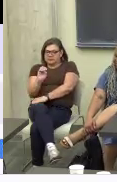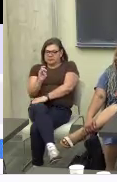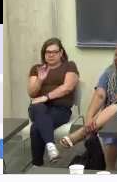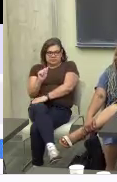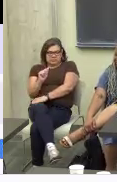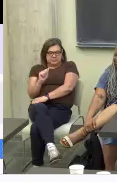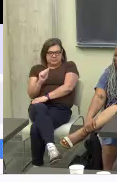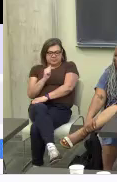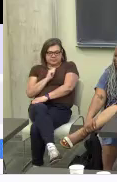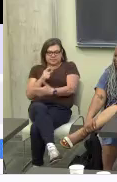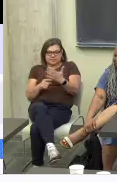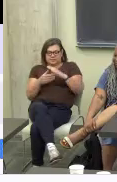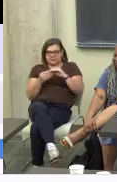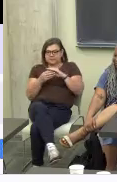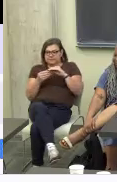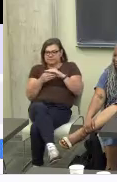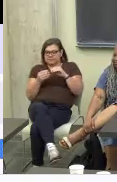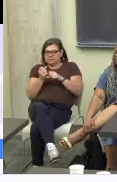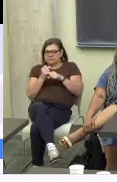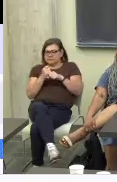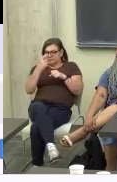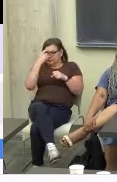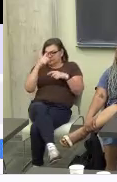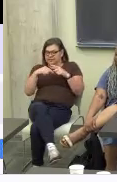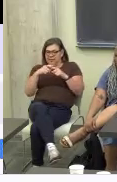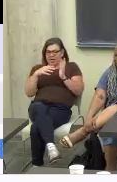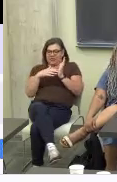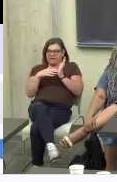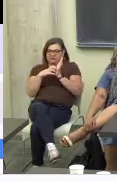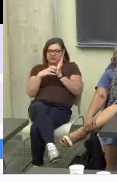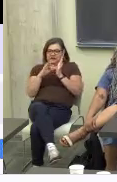And it made me think about the fragility of this ecosystem.